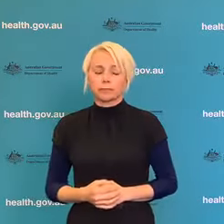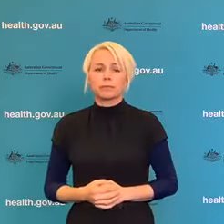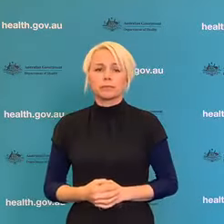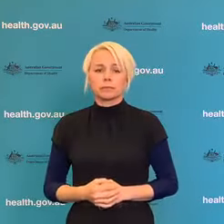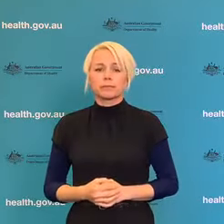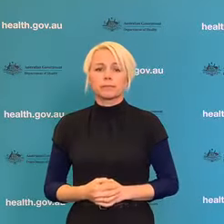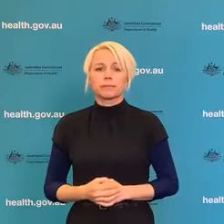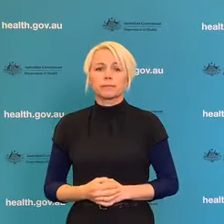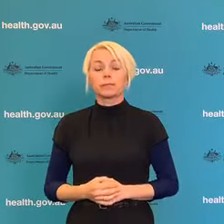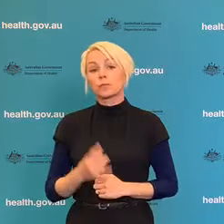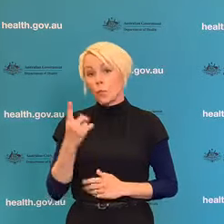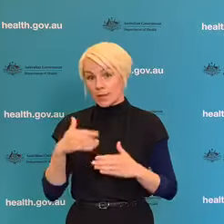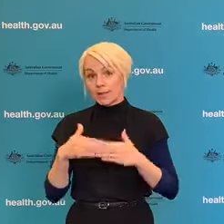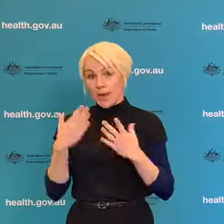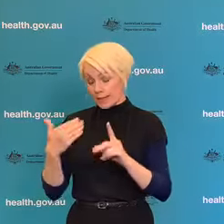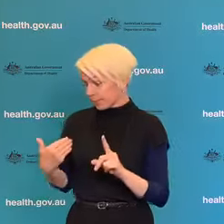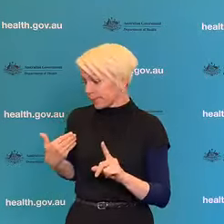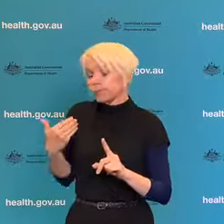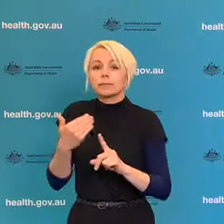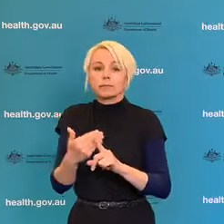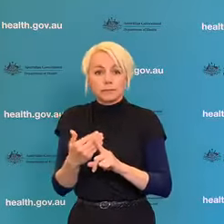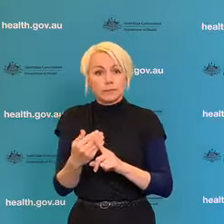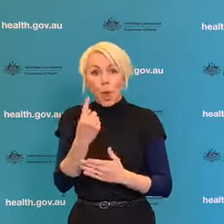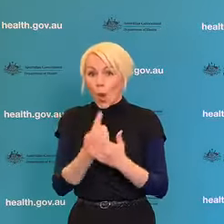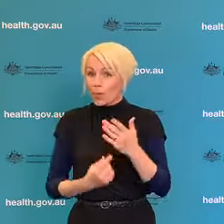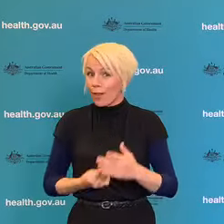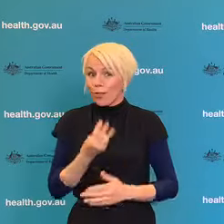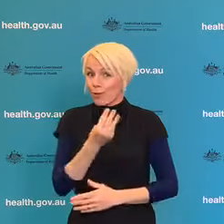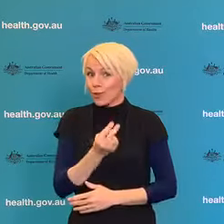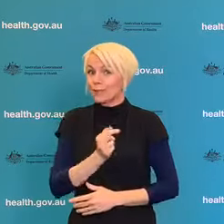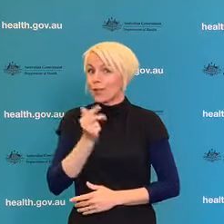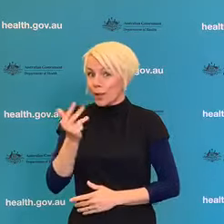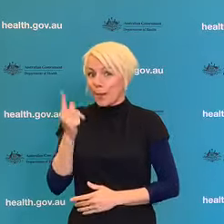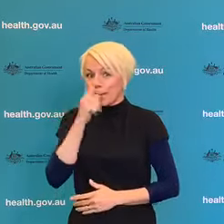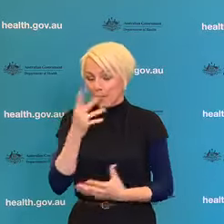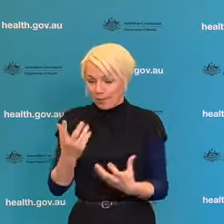In the last 24 hours we've now only seen 39 positive cases